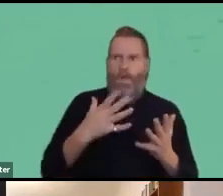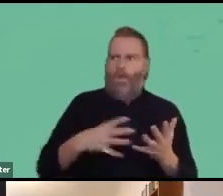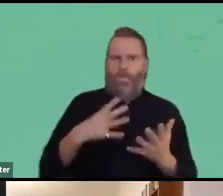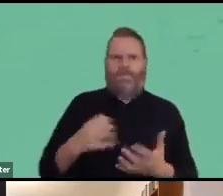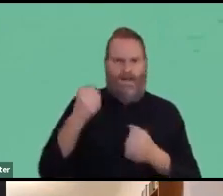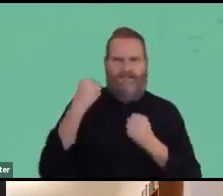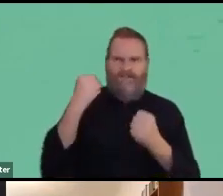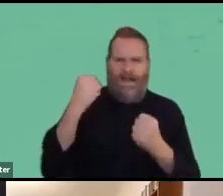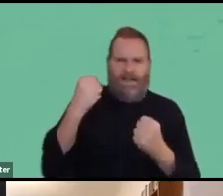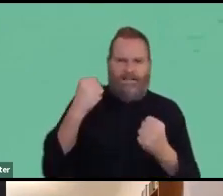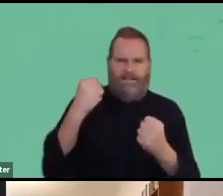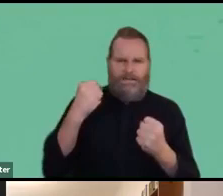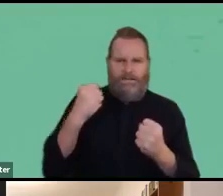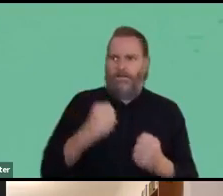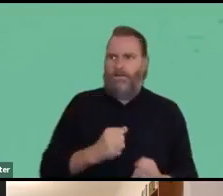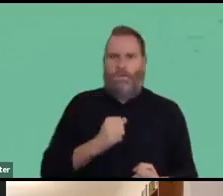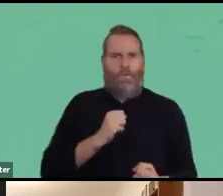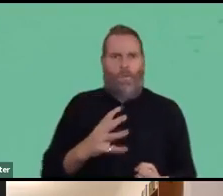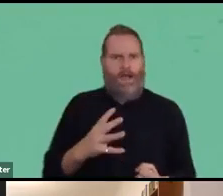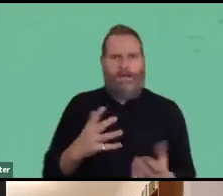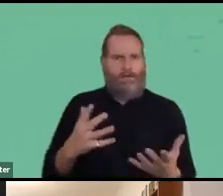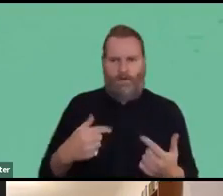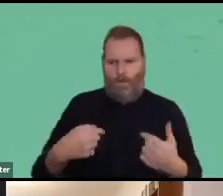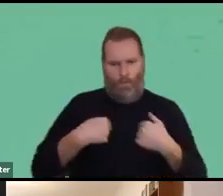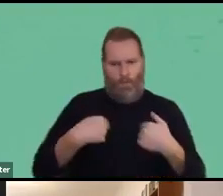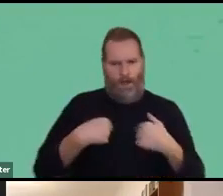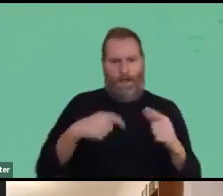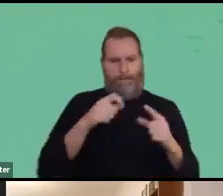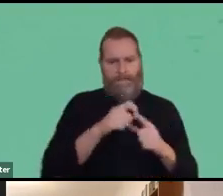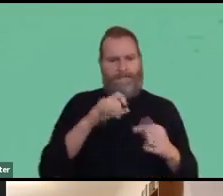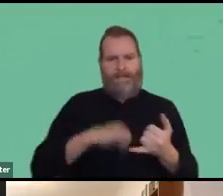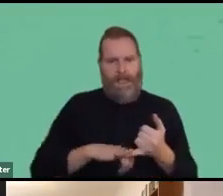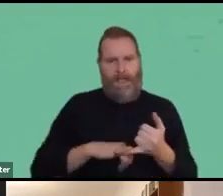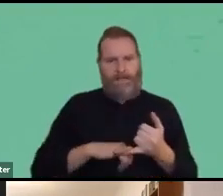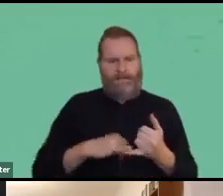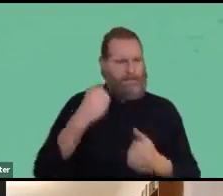will get support if we make the arguments whatever the Daily Mail and the Tory trash papers are